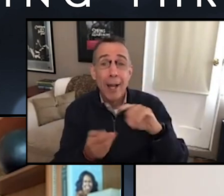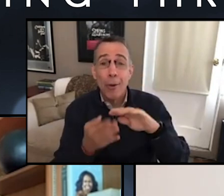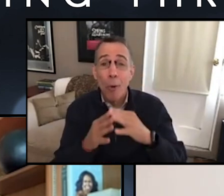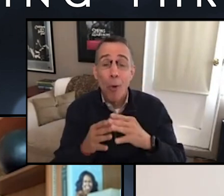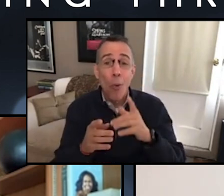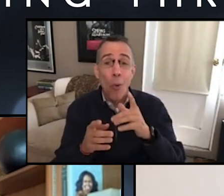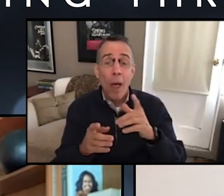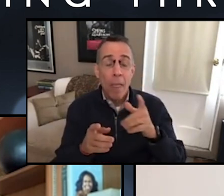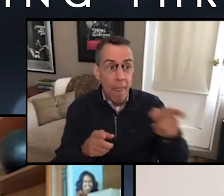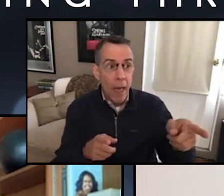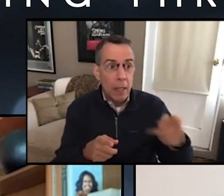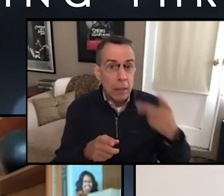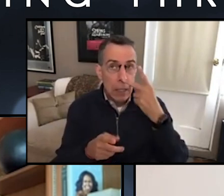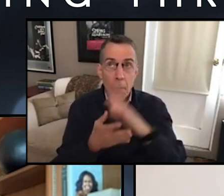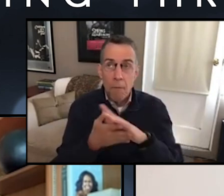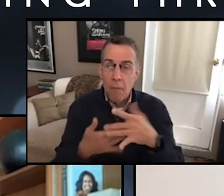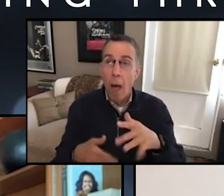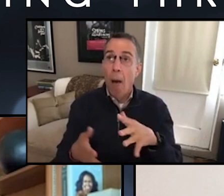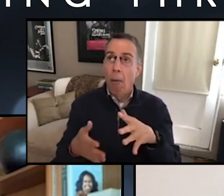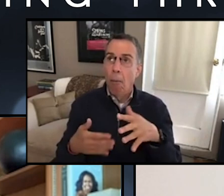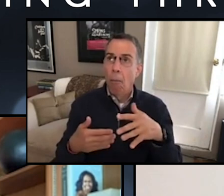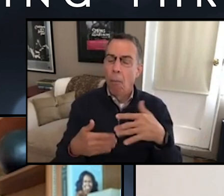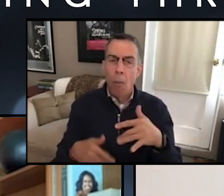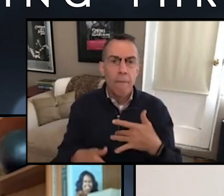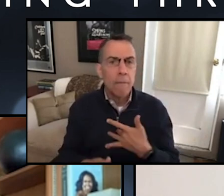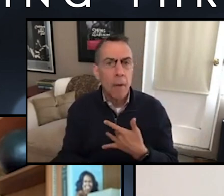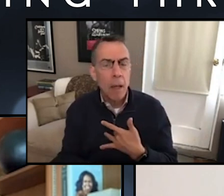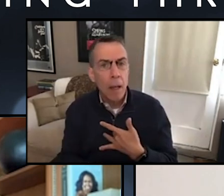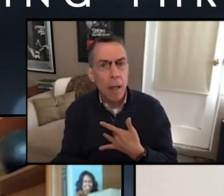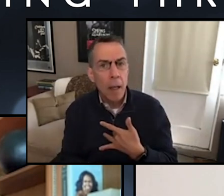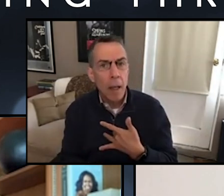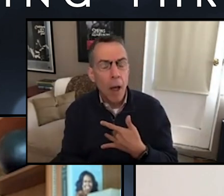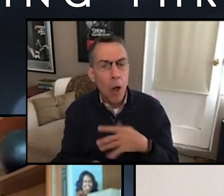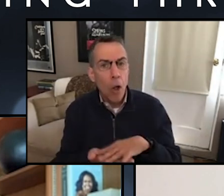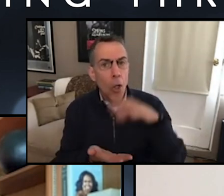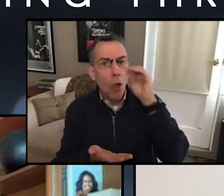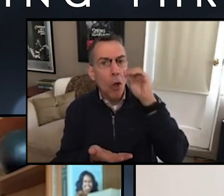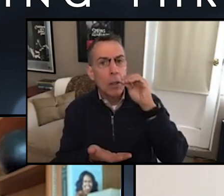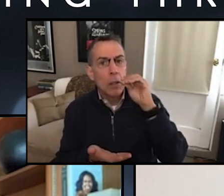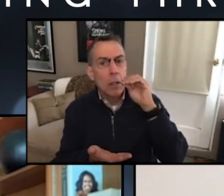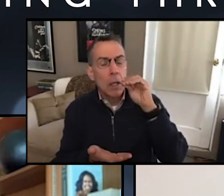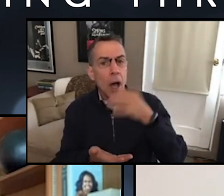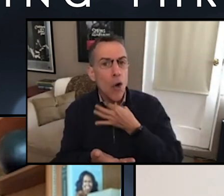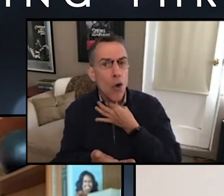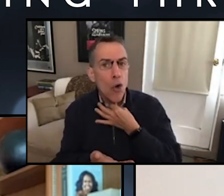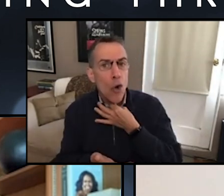away feeling having gained some sort of curiosity and understanding and